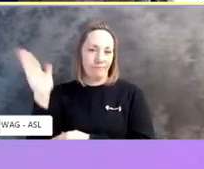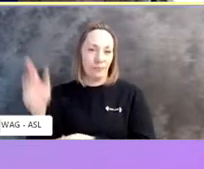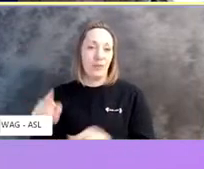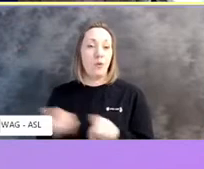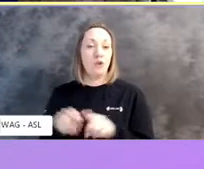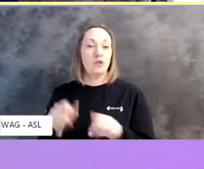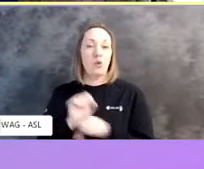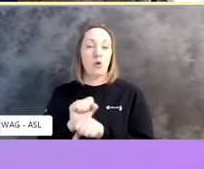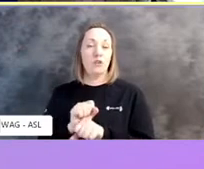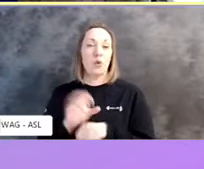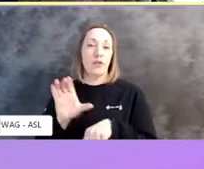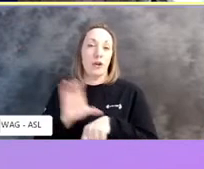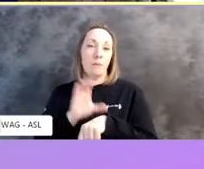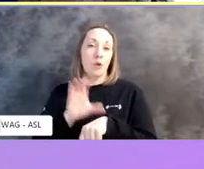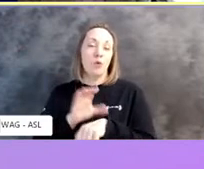case where accessibility as